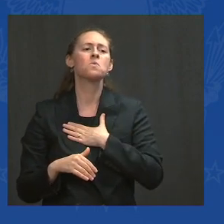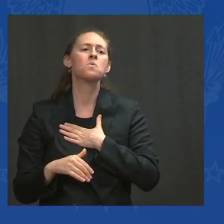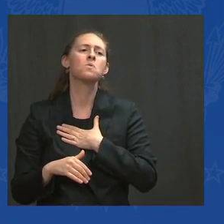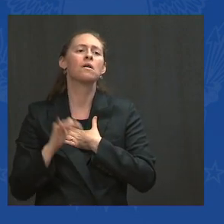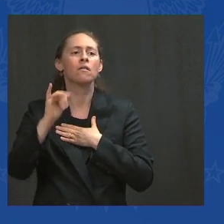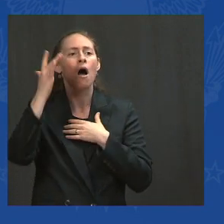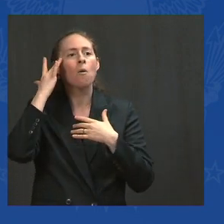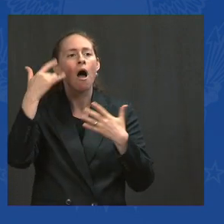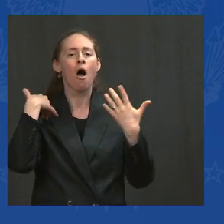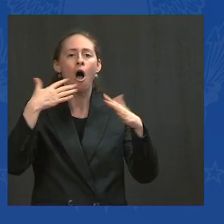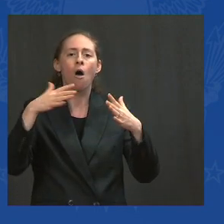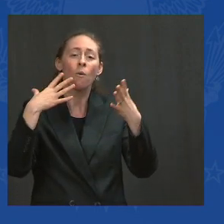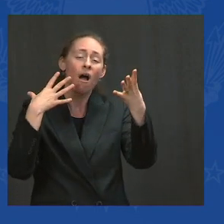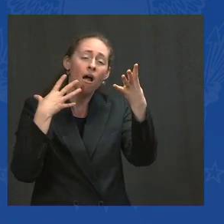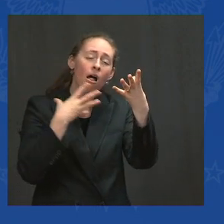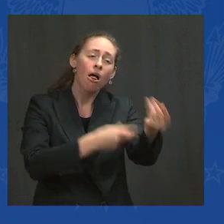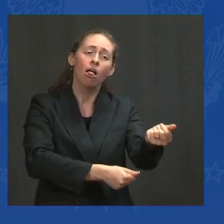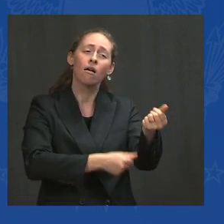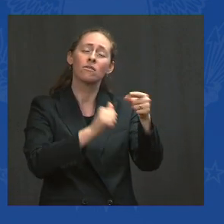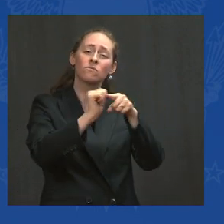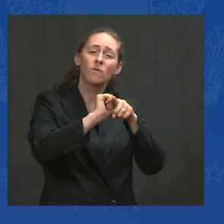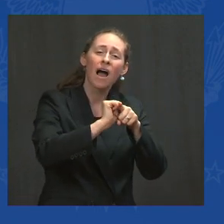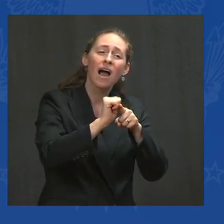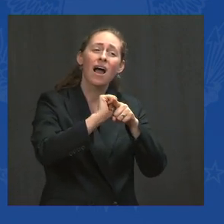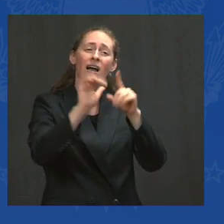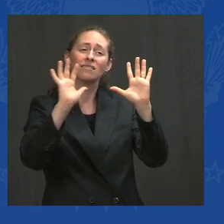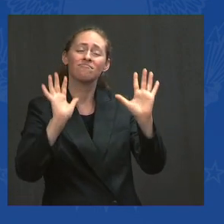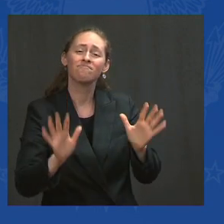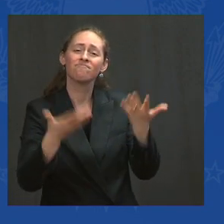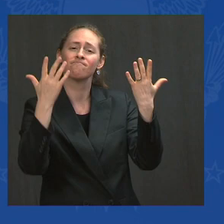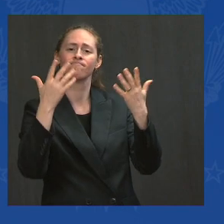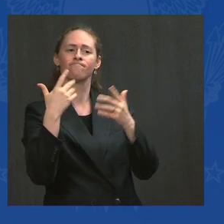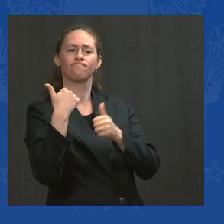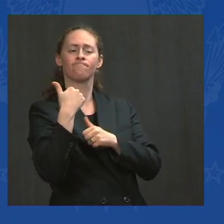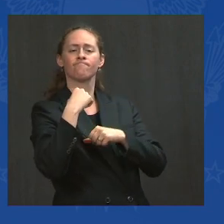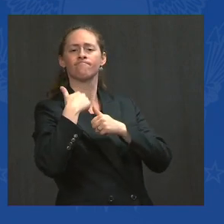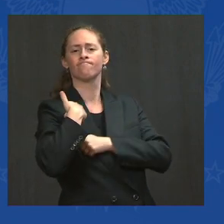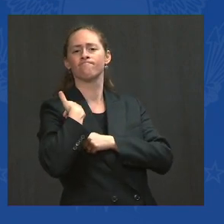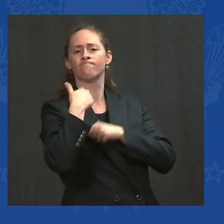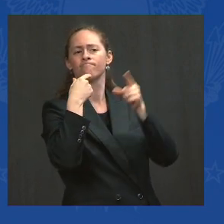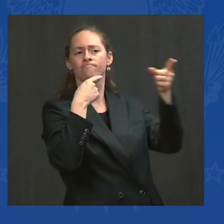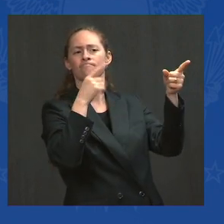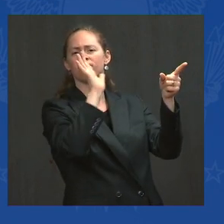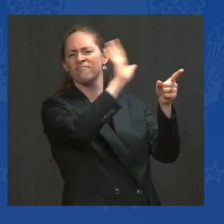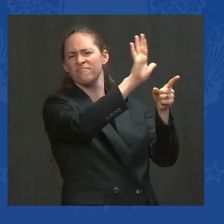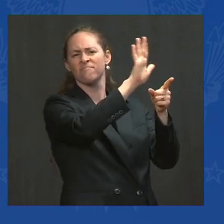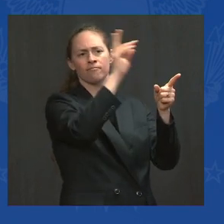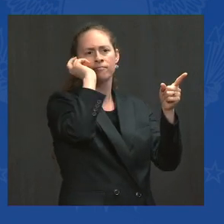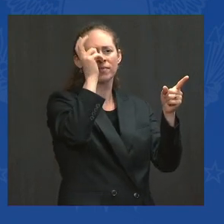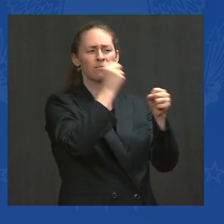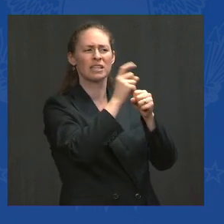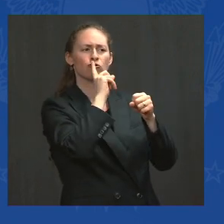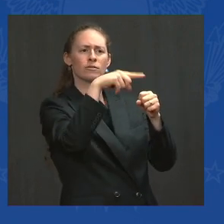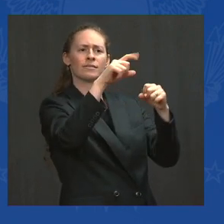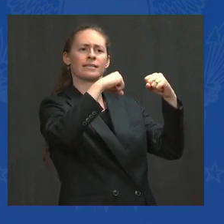training the Afghan Security Forces to do the work of defending that. If every work --